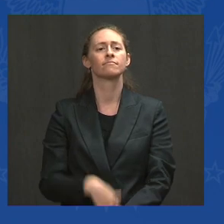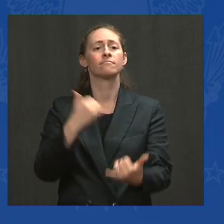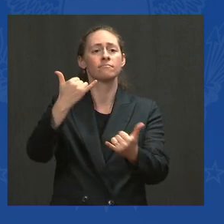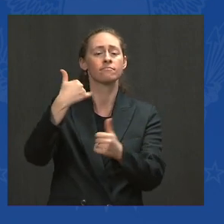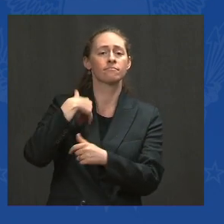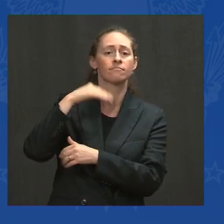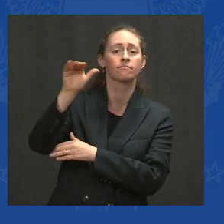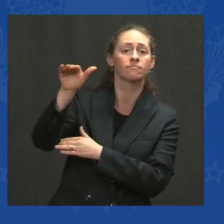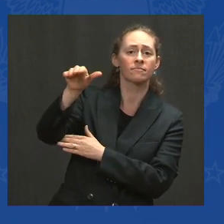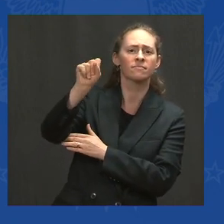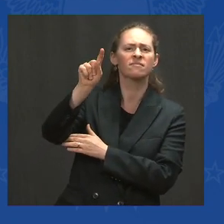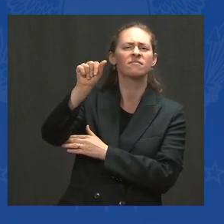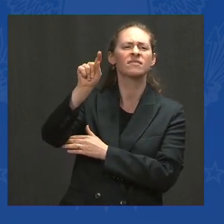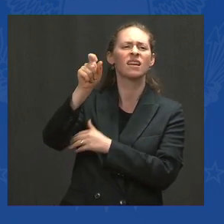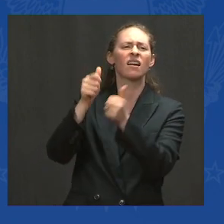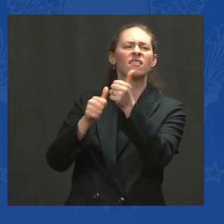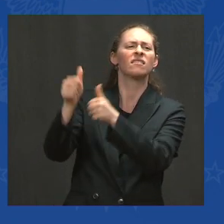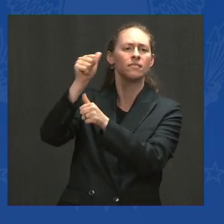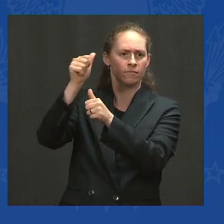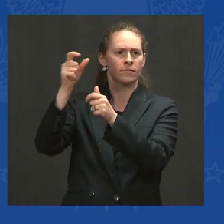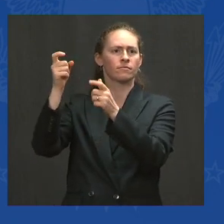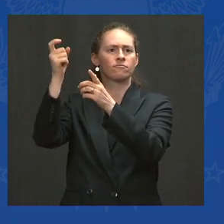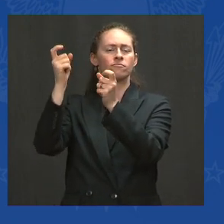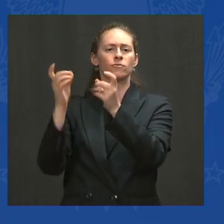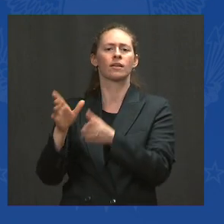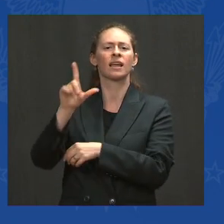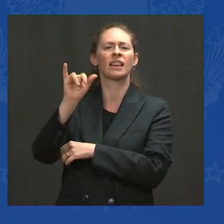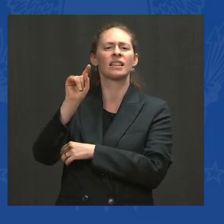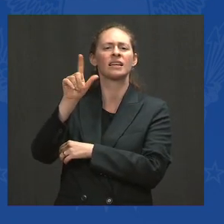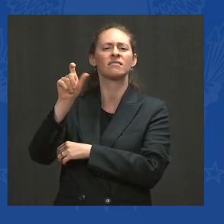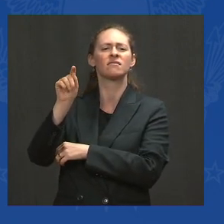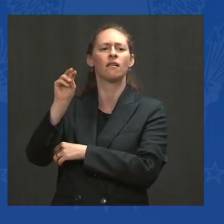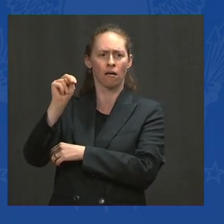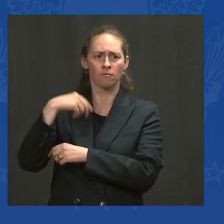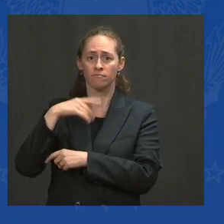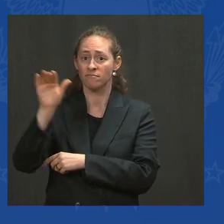to work vigorously with the parties in Afghanistan, as well as the regional and